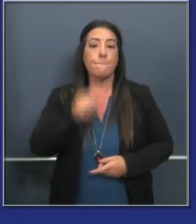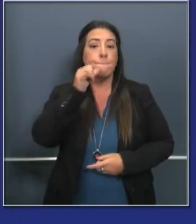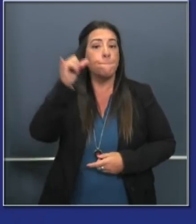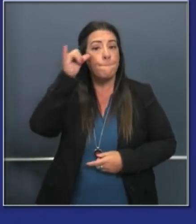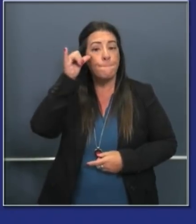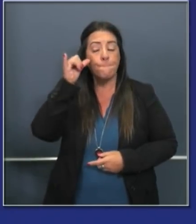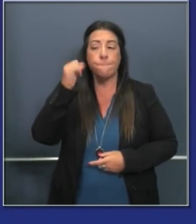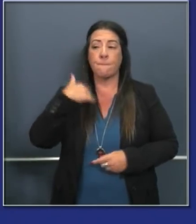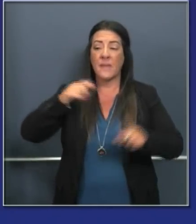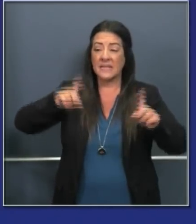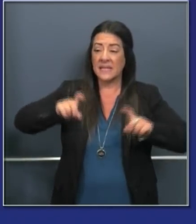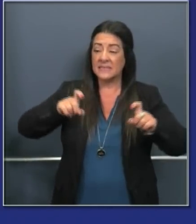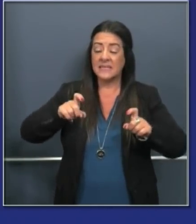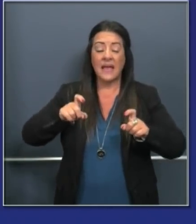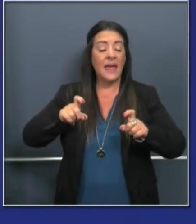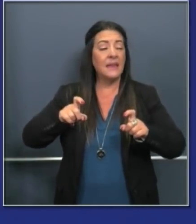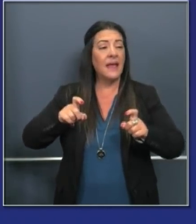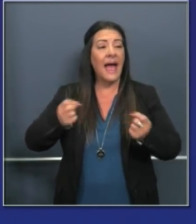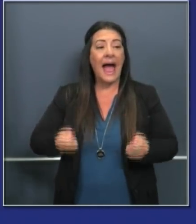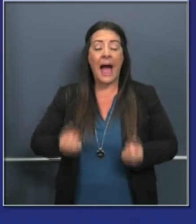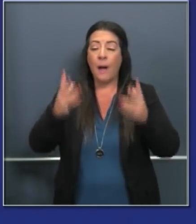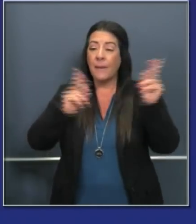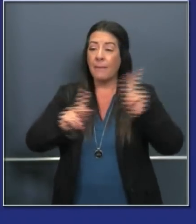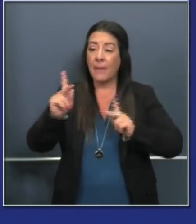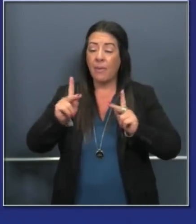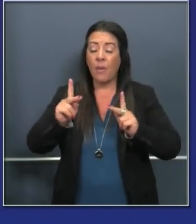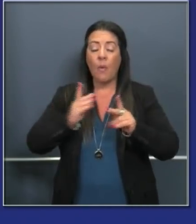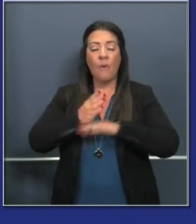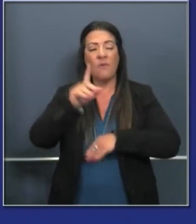THAN WE WOULD LIKE IT TO BE. STILL A POINT OF CONCERN.